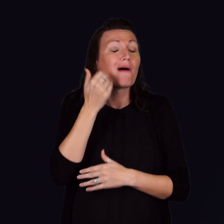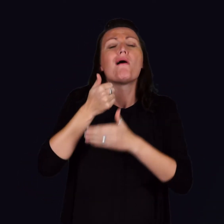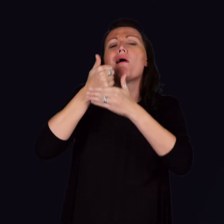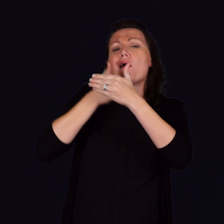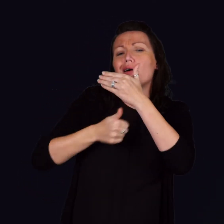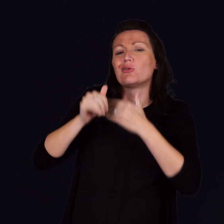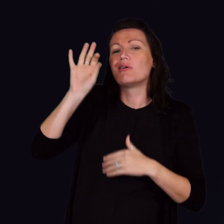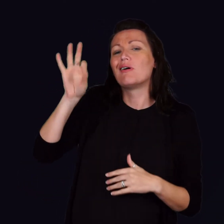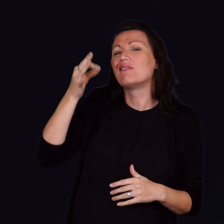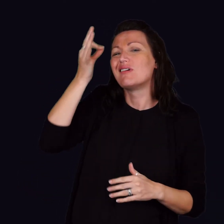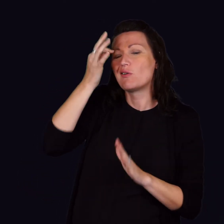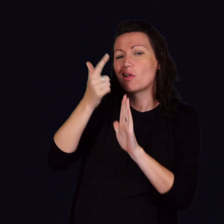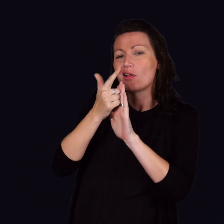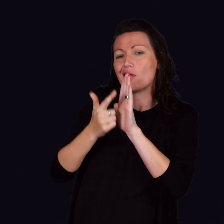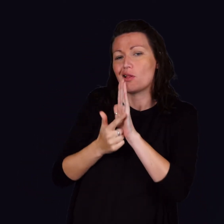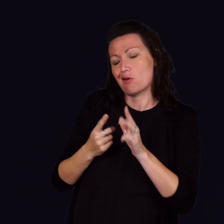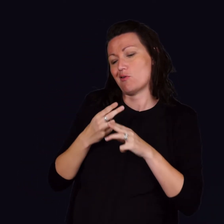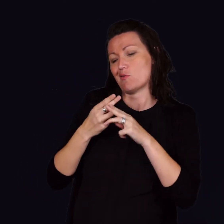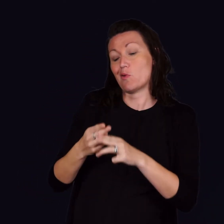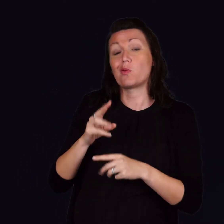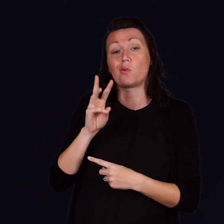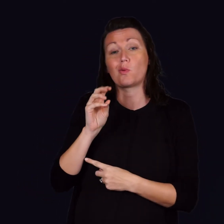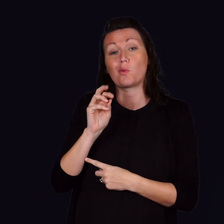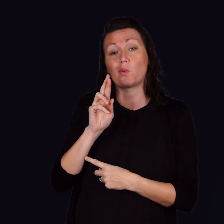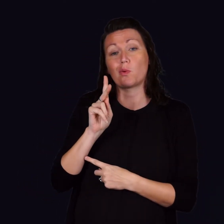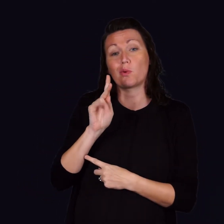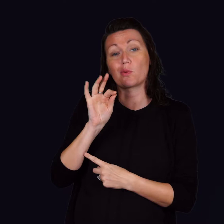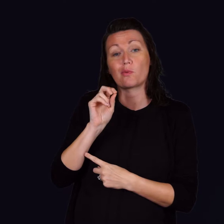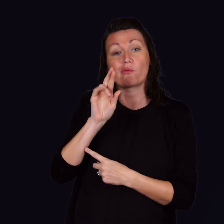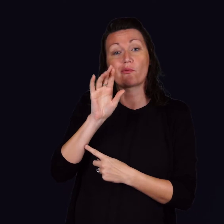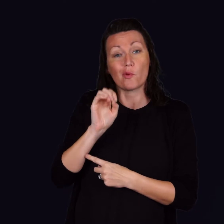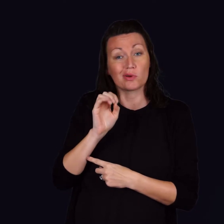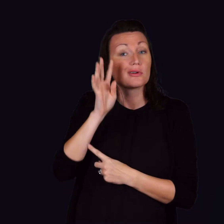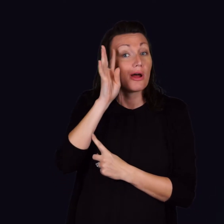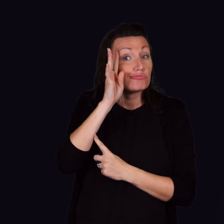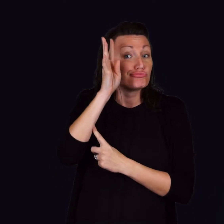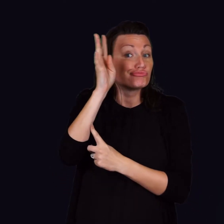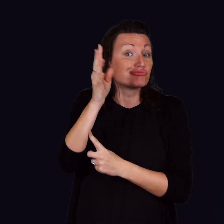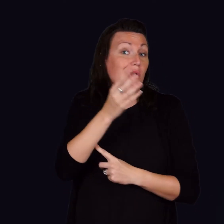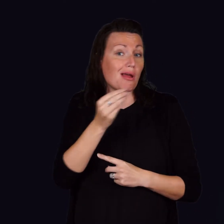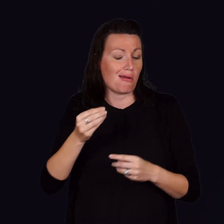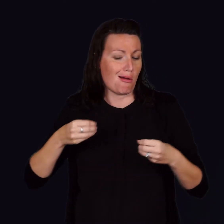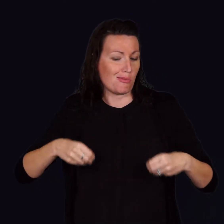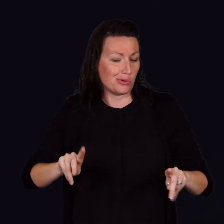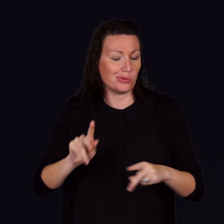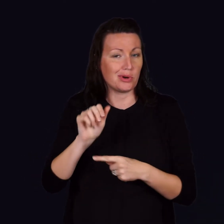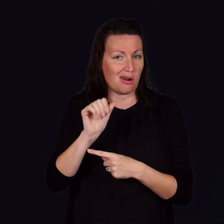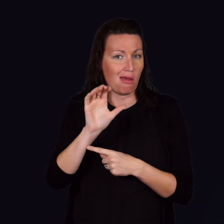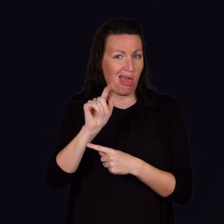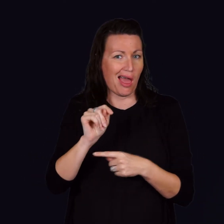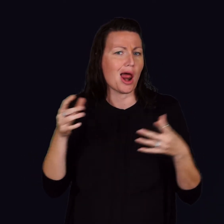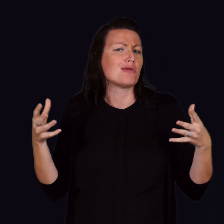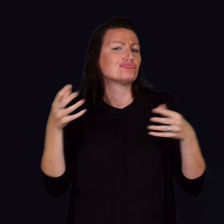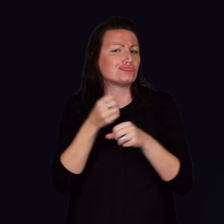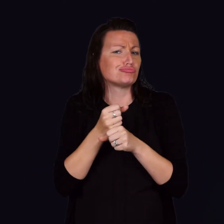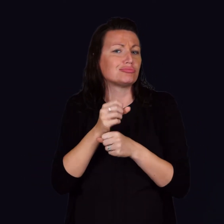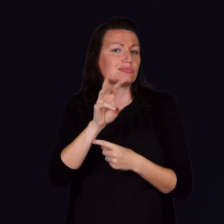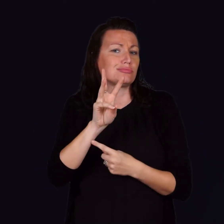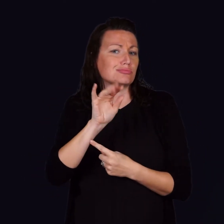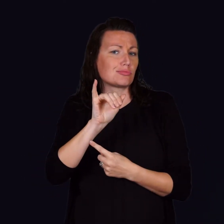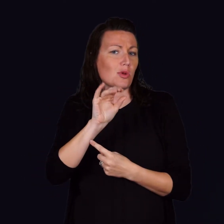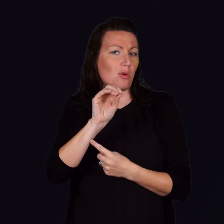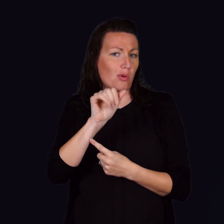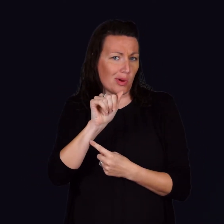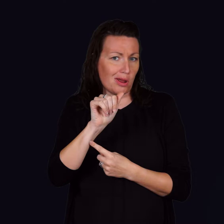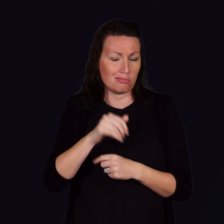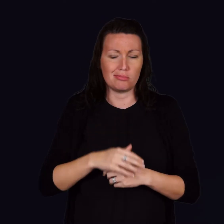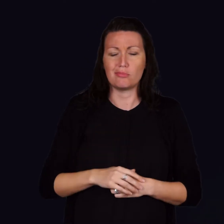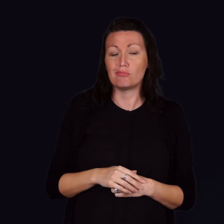under a federal law called the Workforce Innovation and Opportunity Act (WIOA).